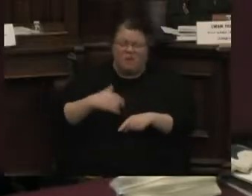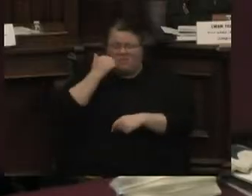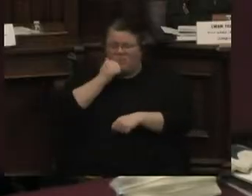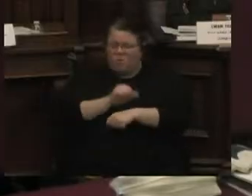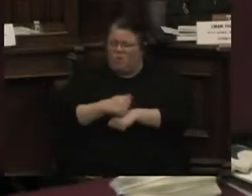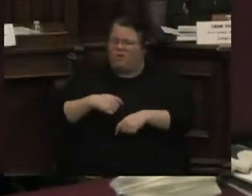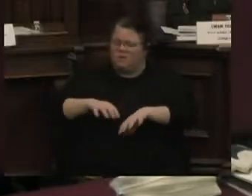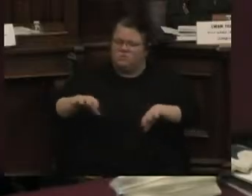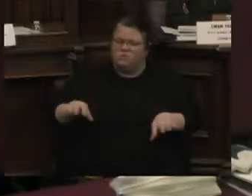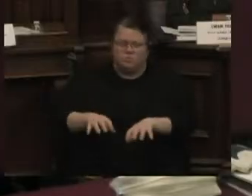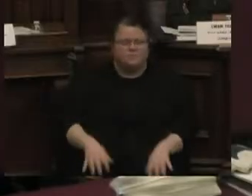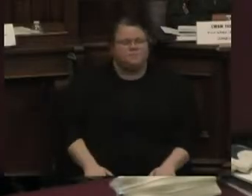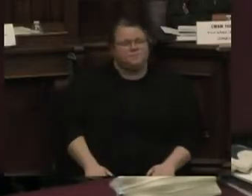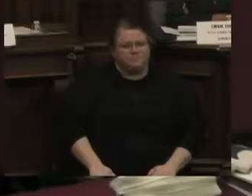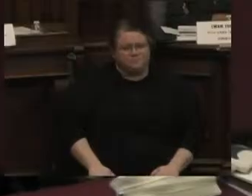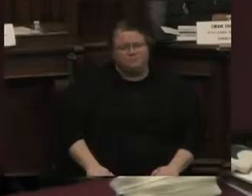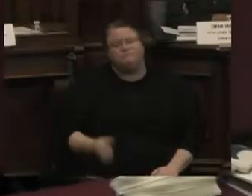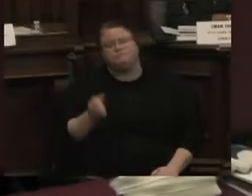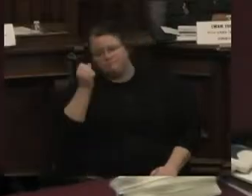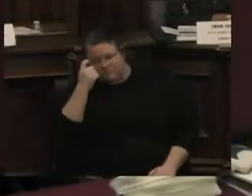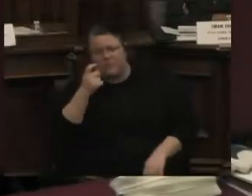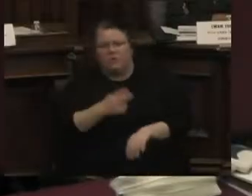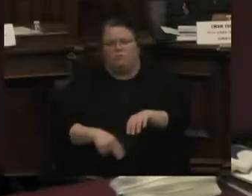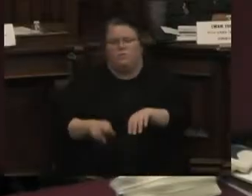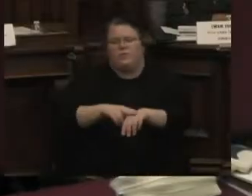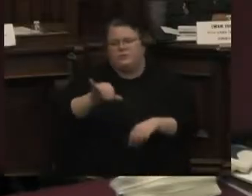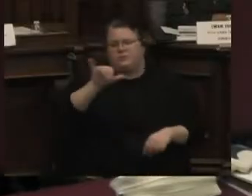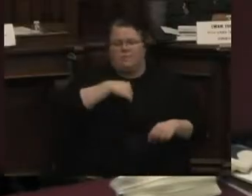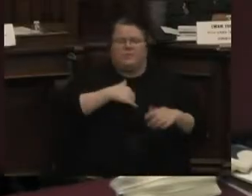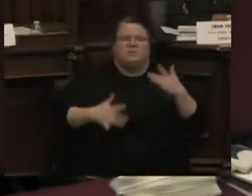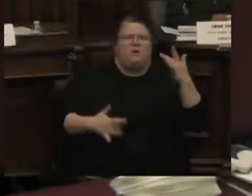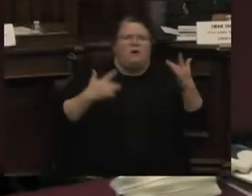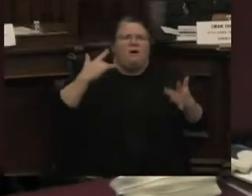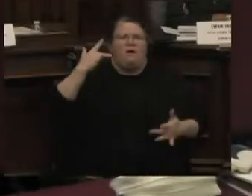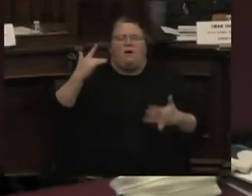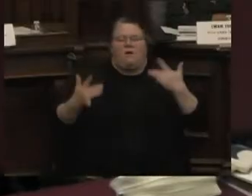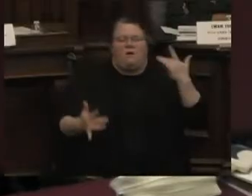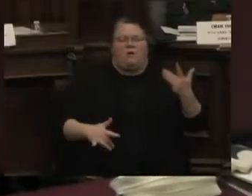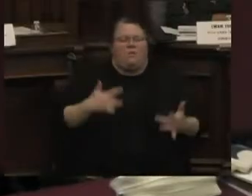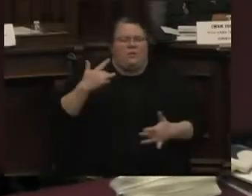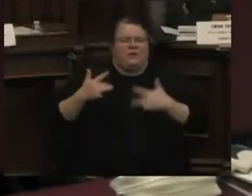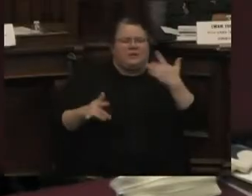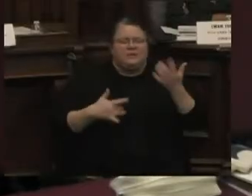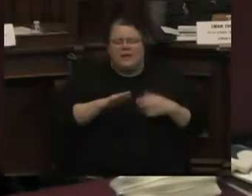part of my existence and the